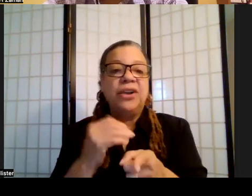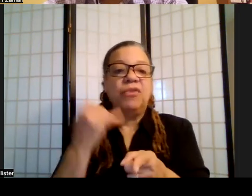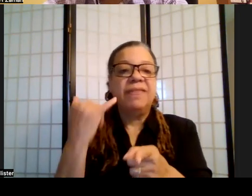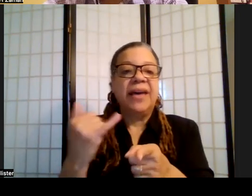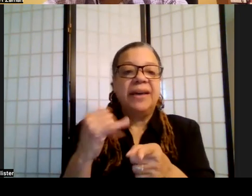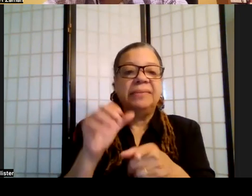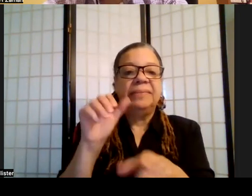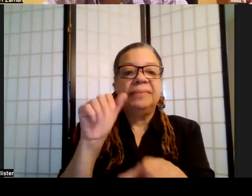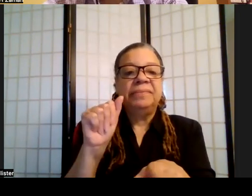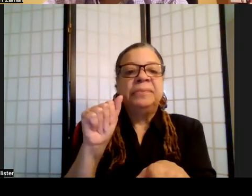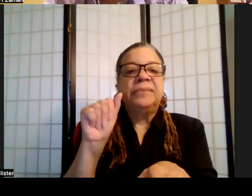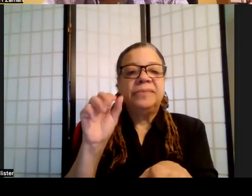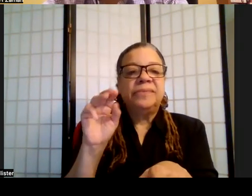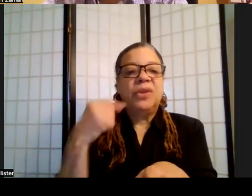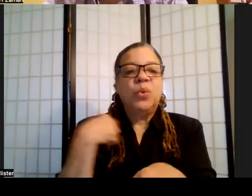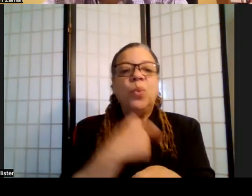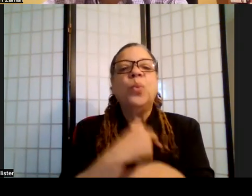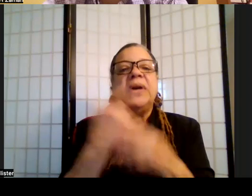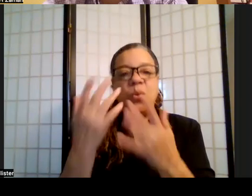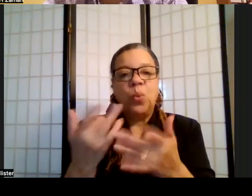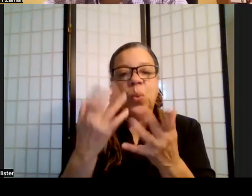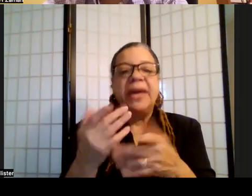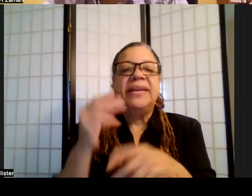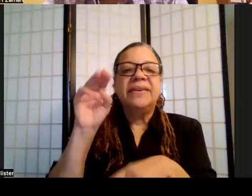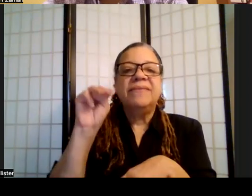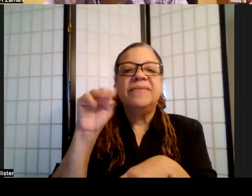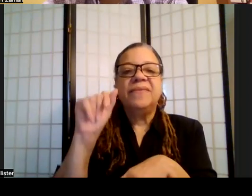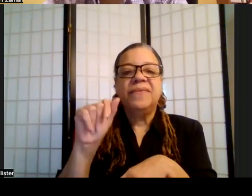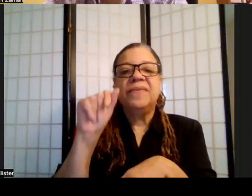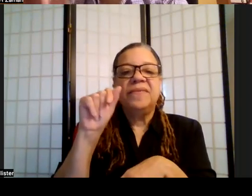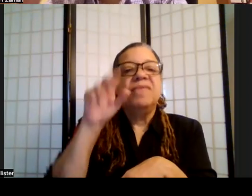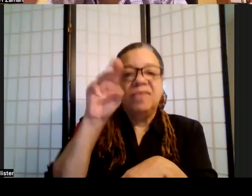there's so much going on. Yeah, it's, uh, it's, it's a--